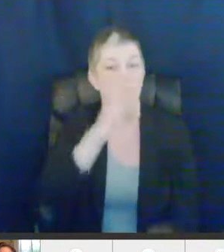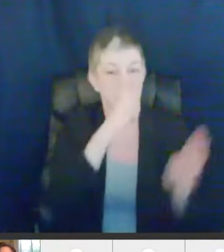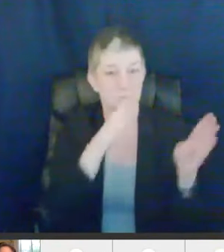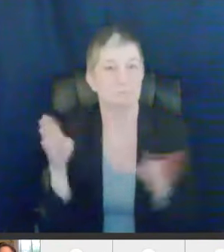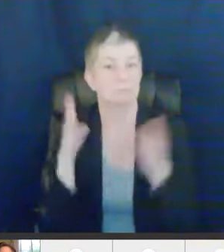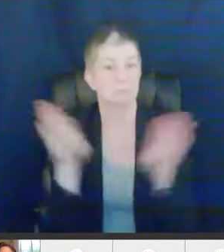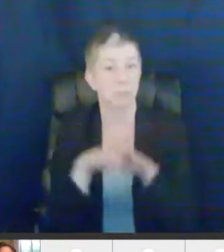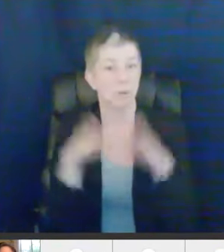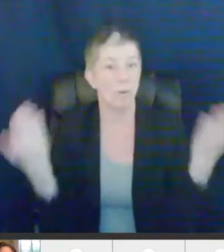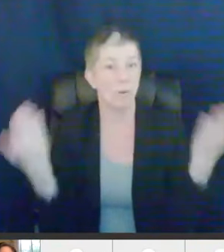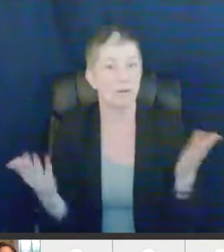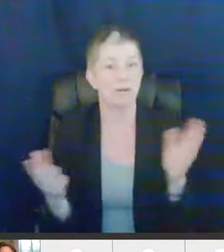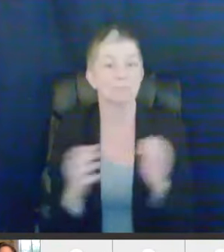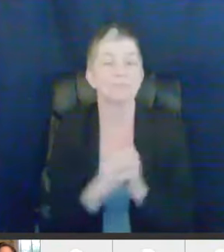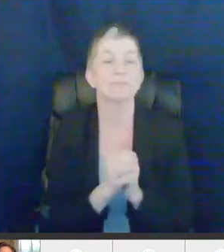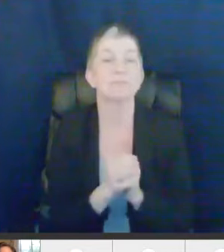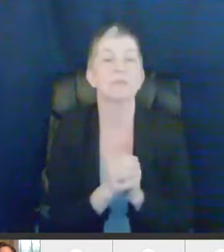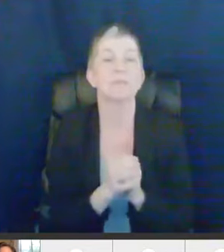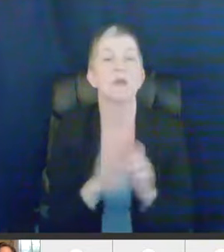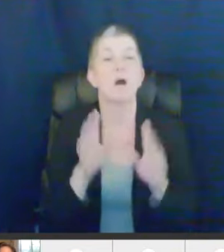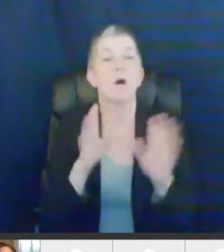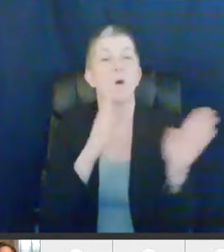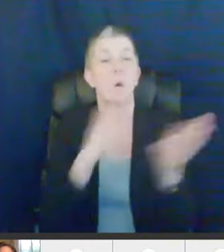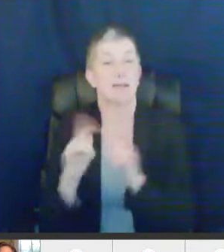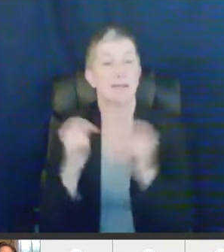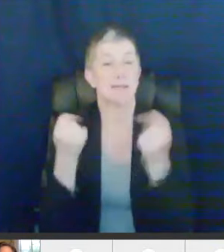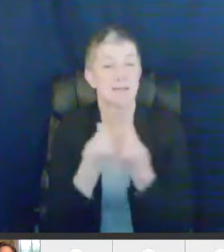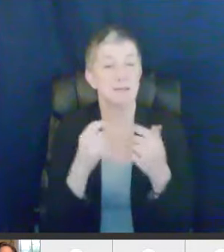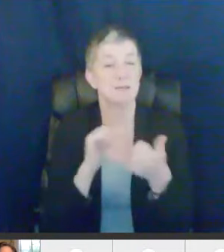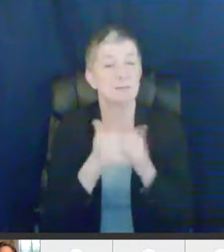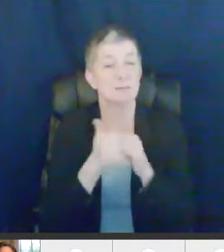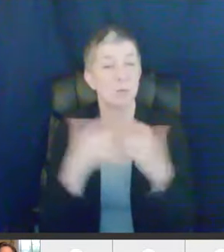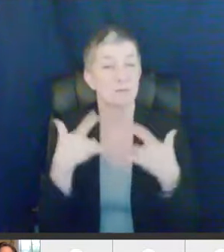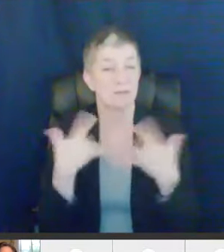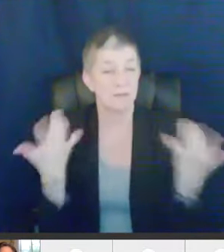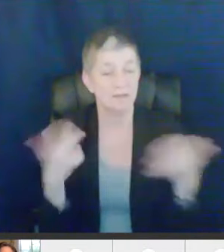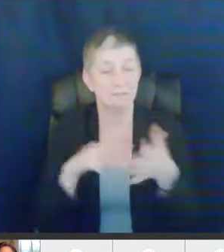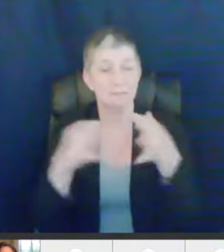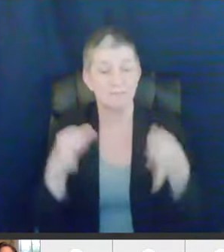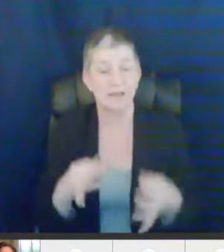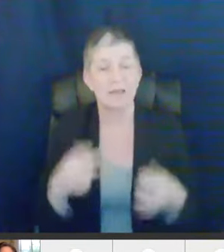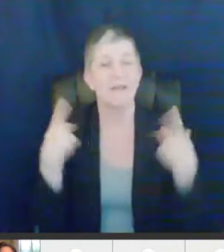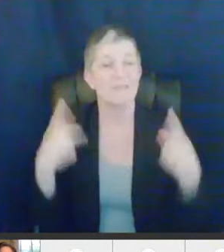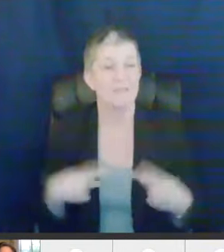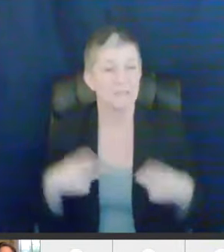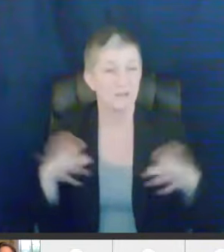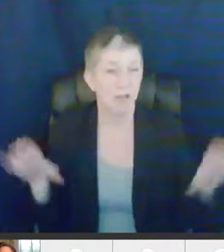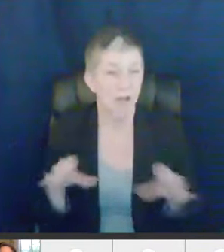organized team sports and events are defined as physical activity directed by